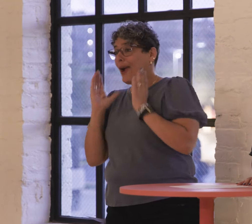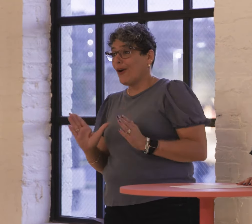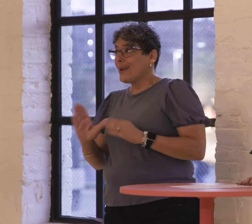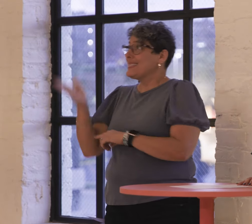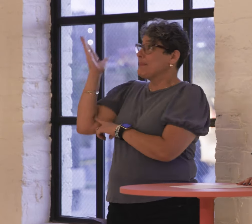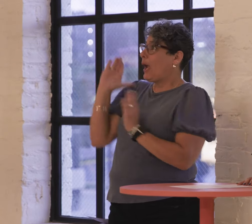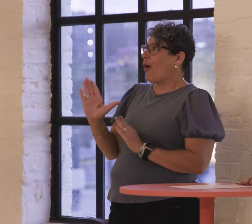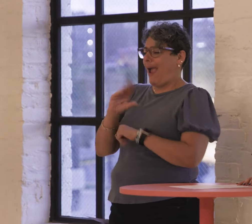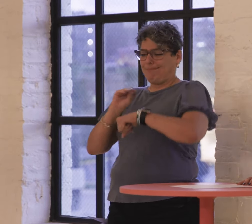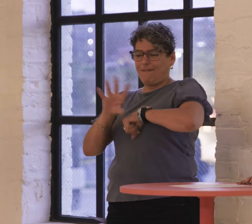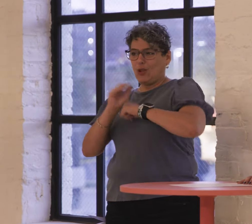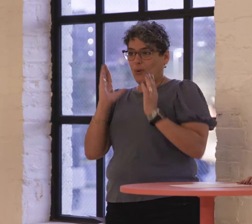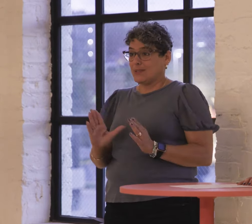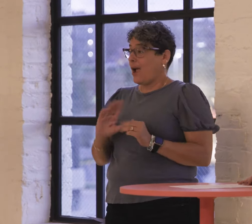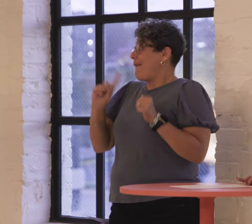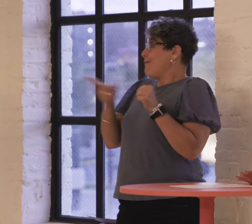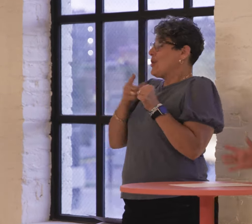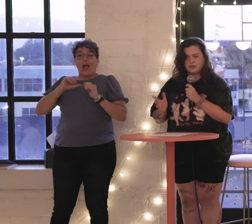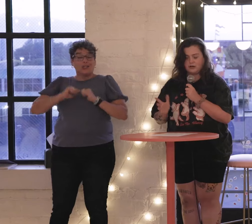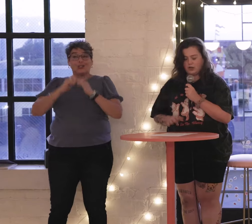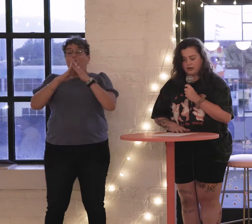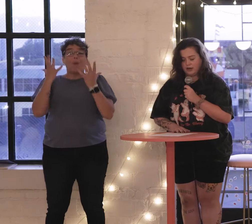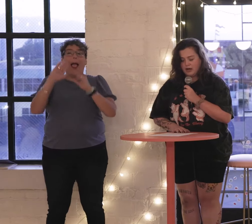I originally got my start in makeup before moving to lifestyle vlogging